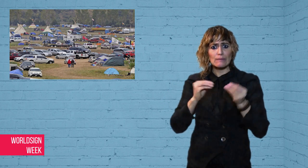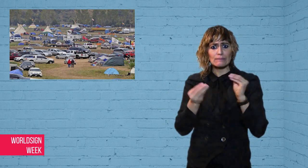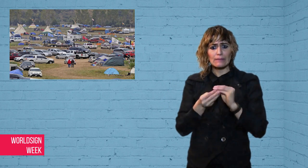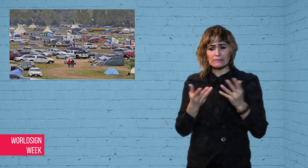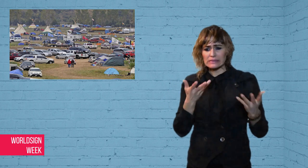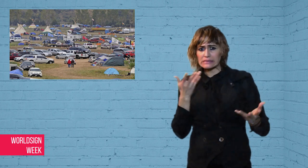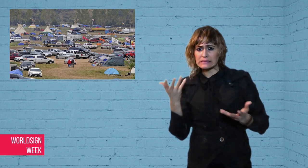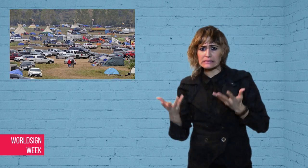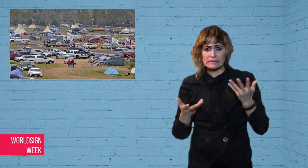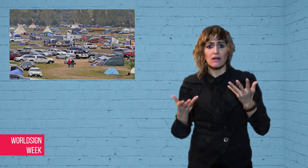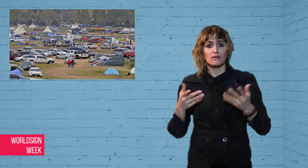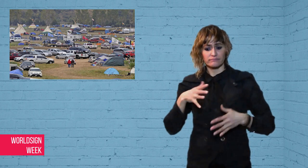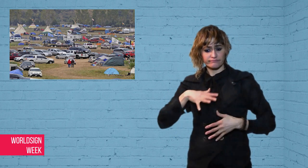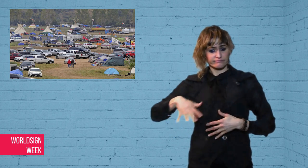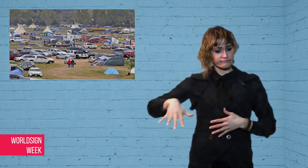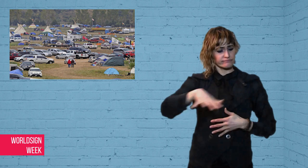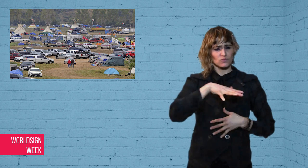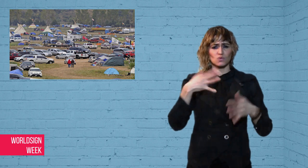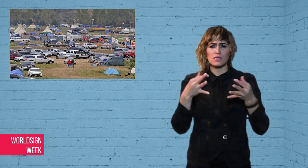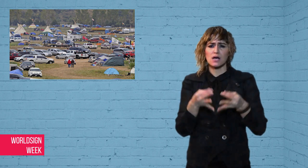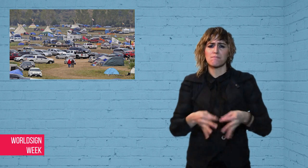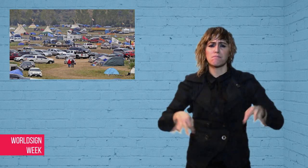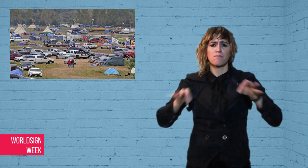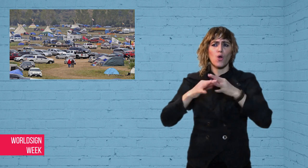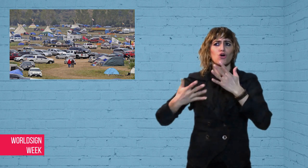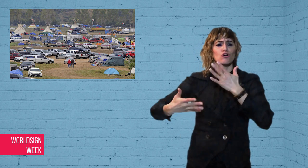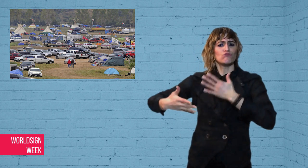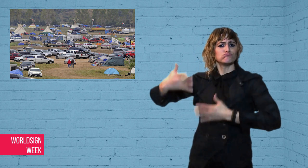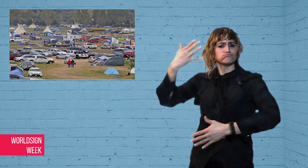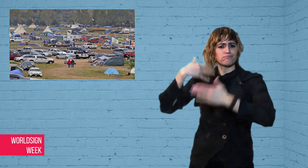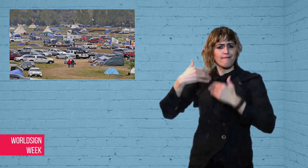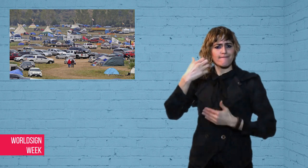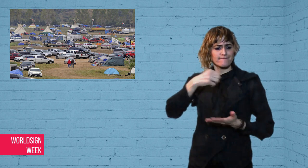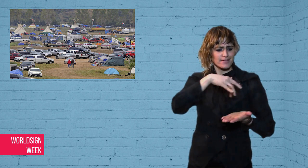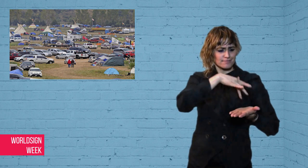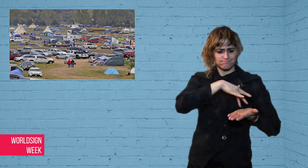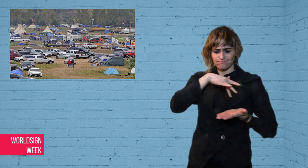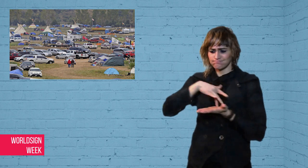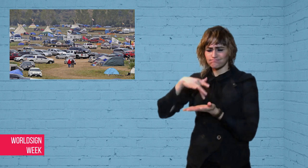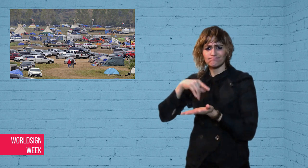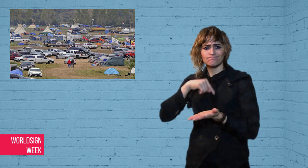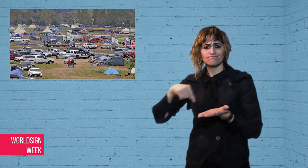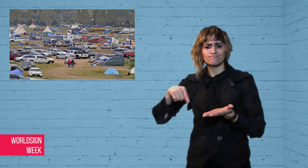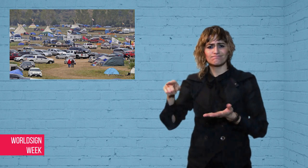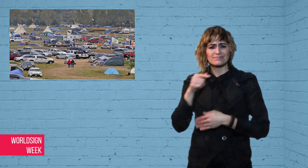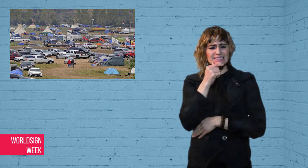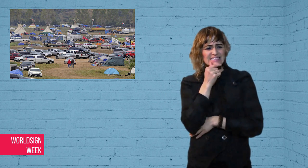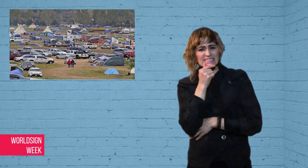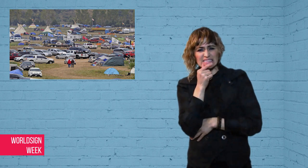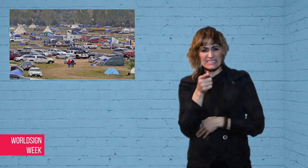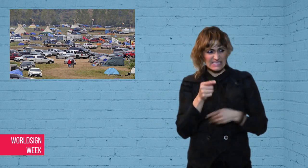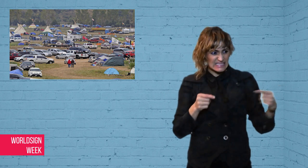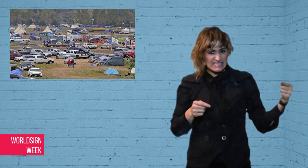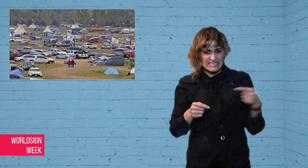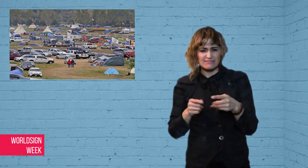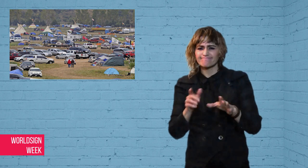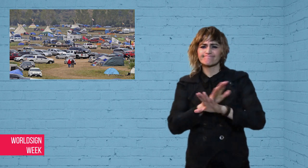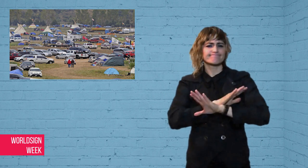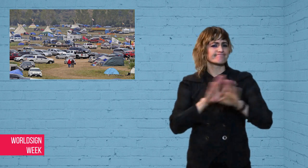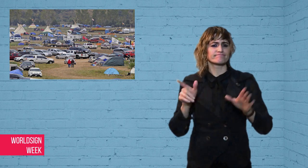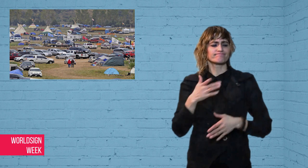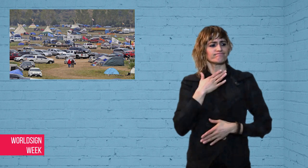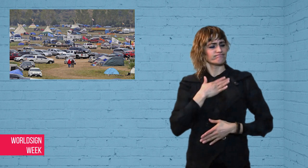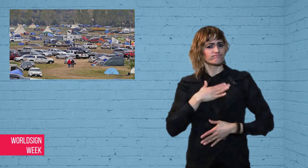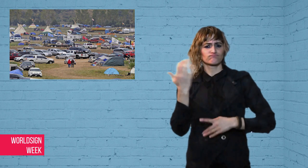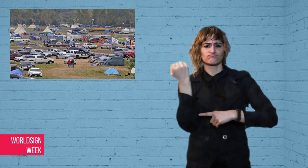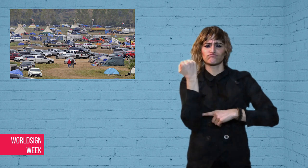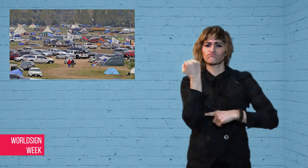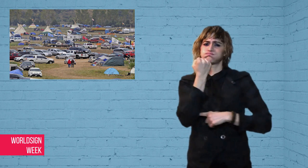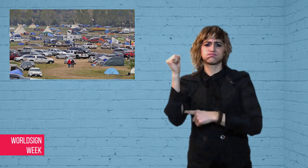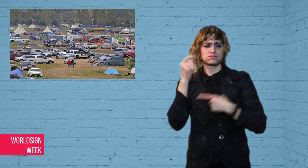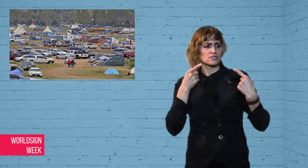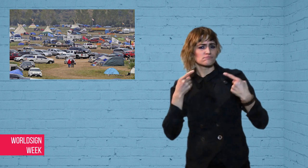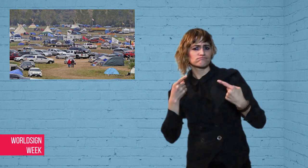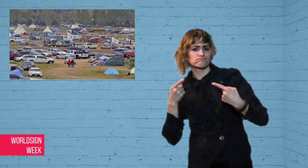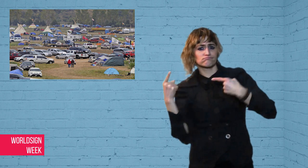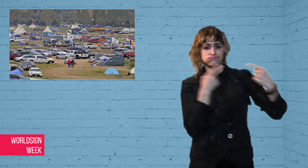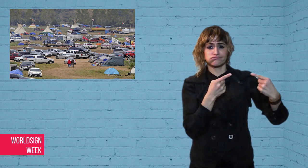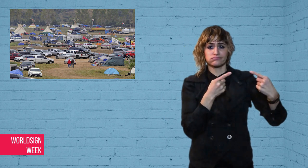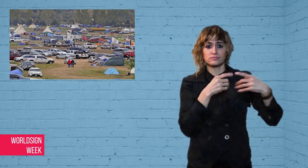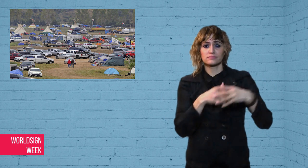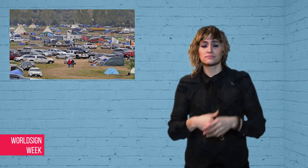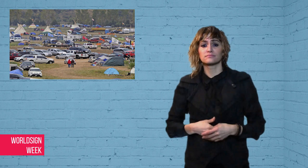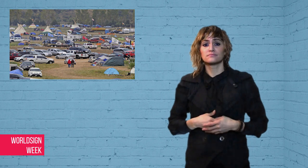realized the pipeline would threaten their water source